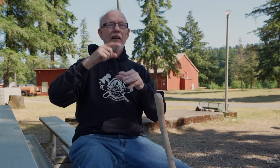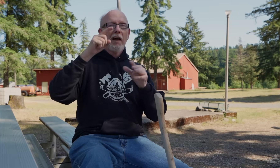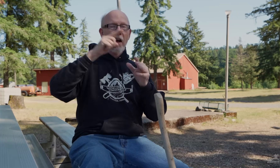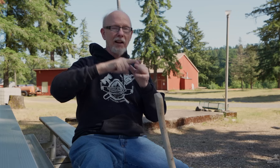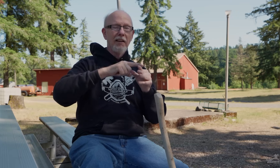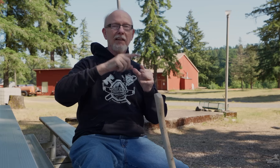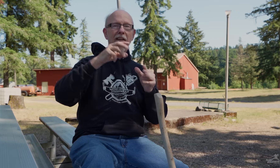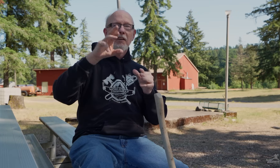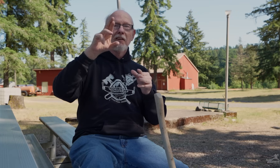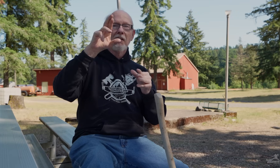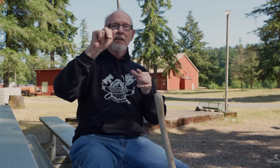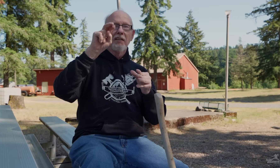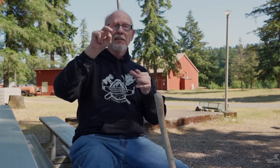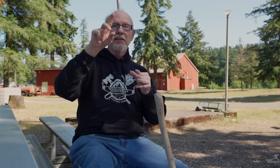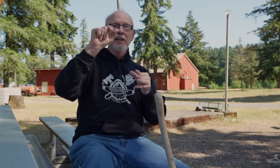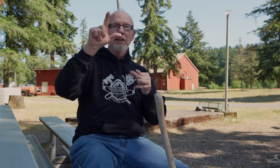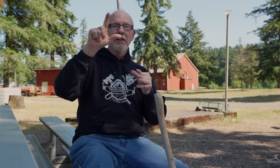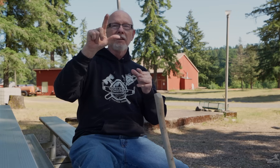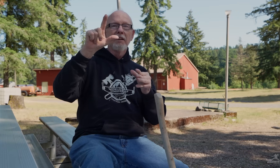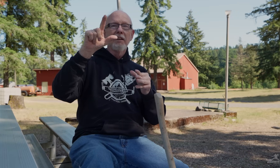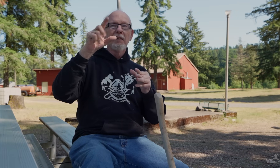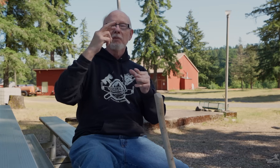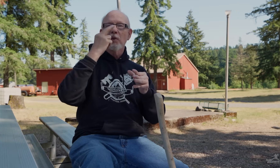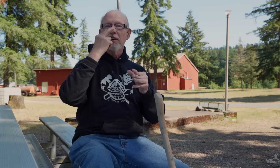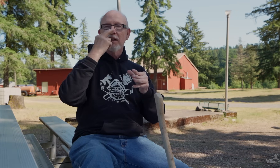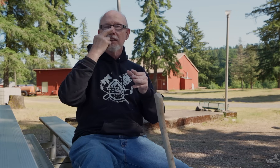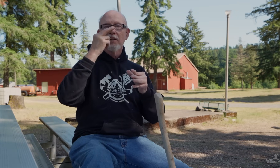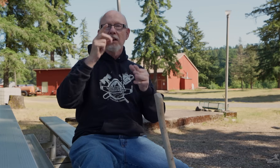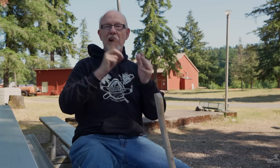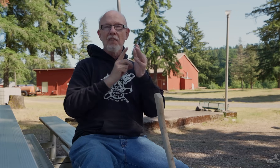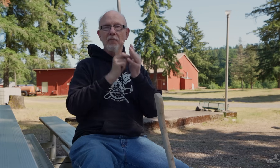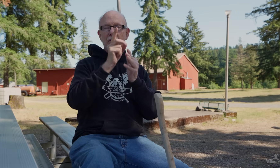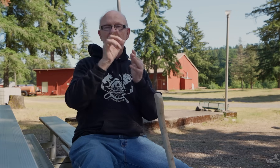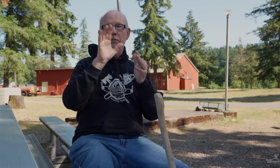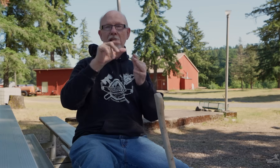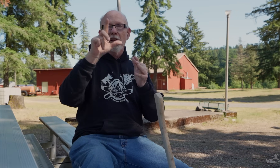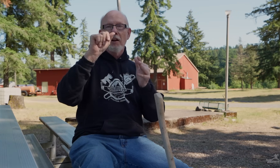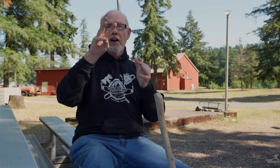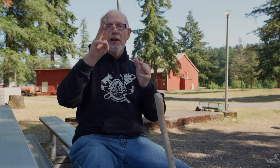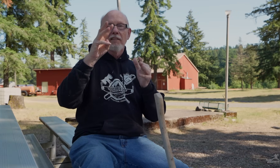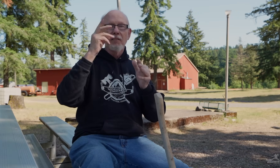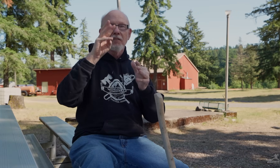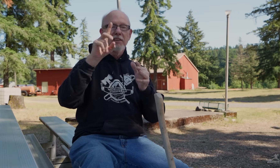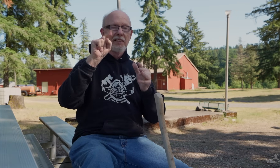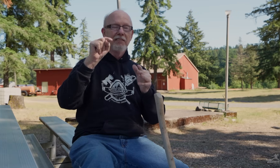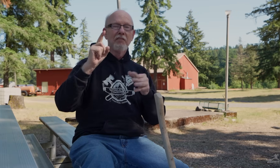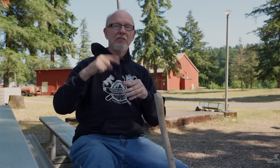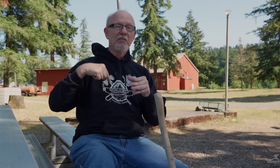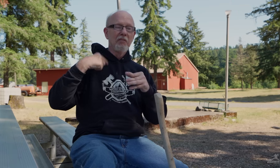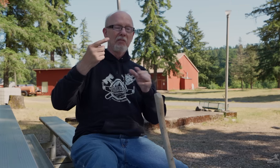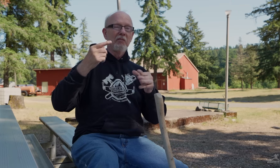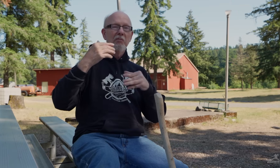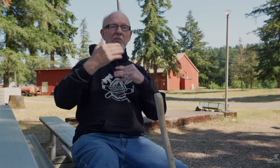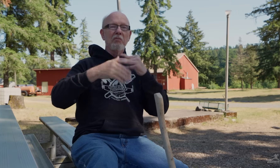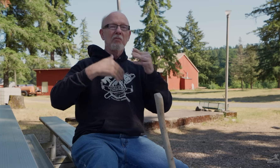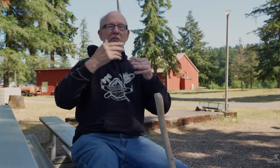Until Jim Randall developed the bylaws for WDT. They’ve been in place ever since.